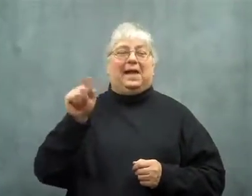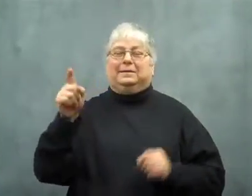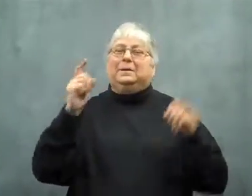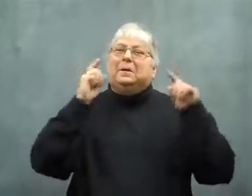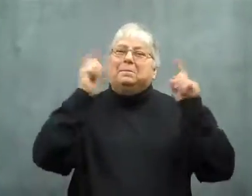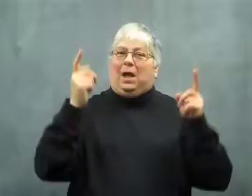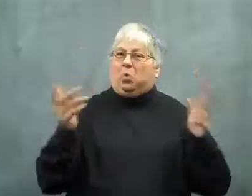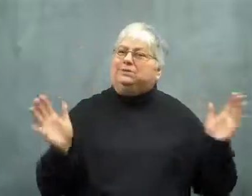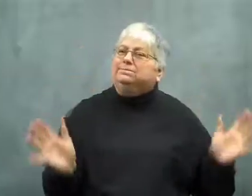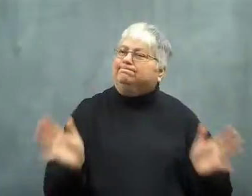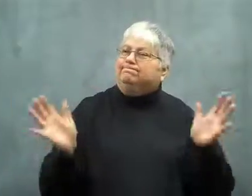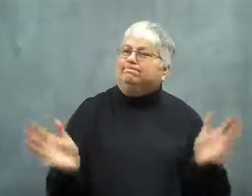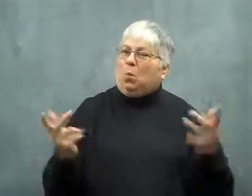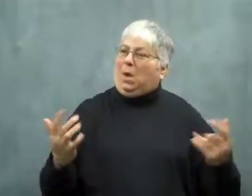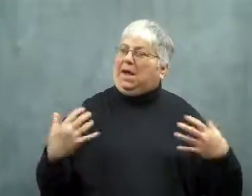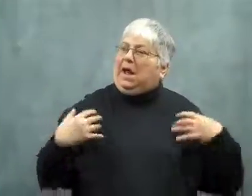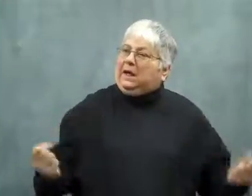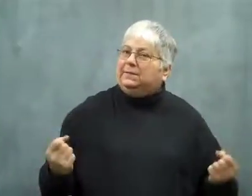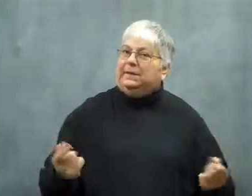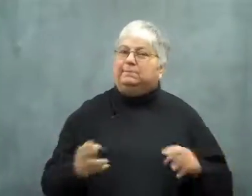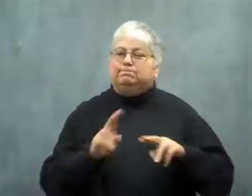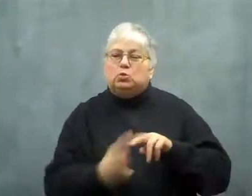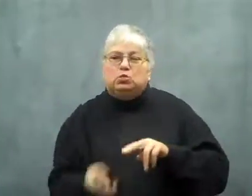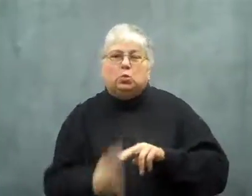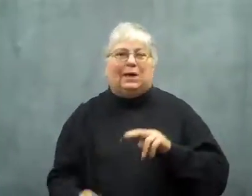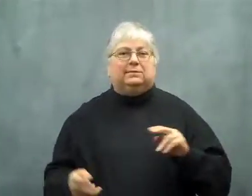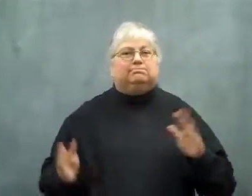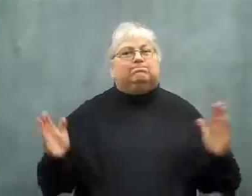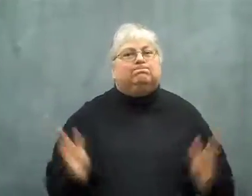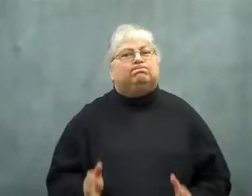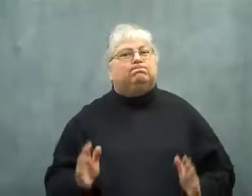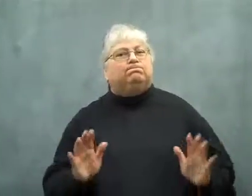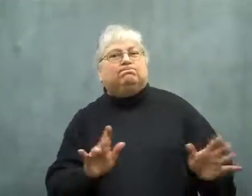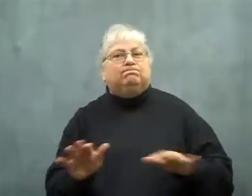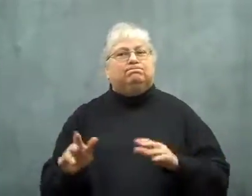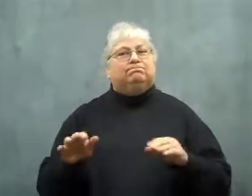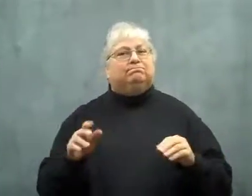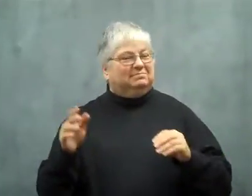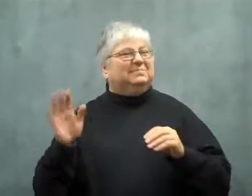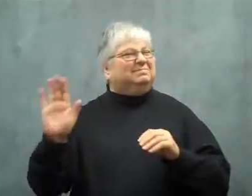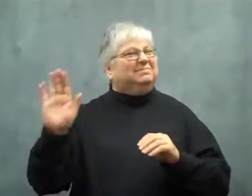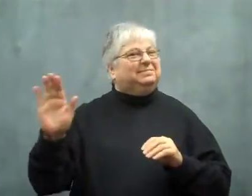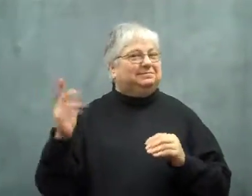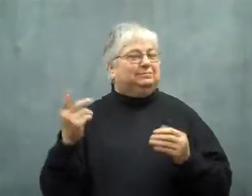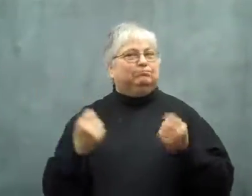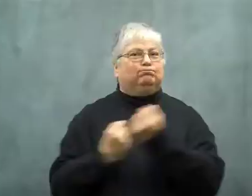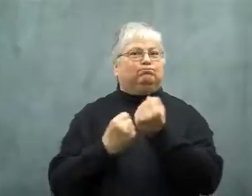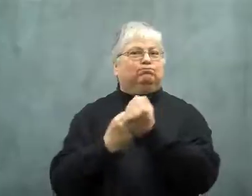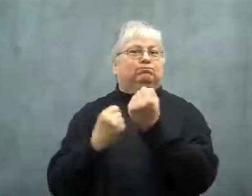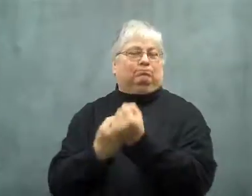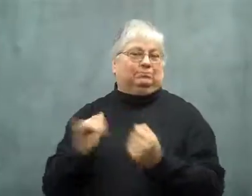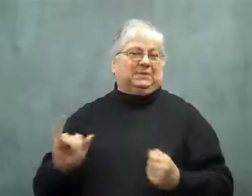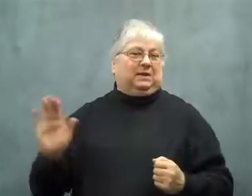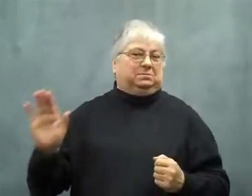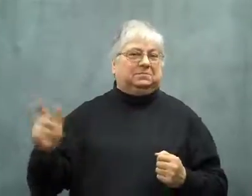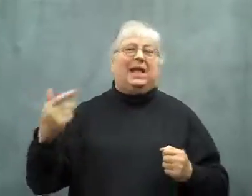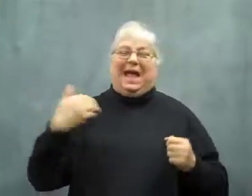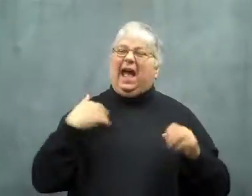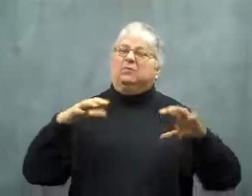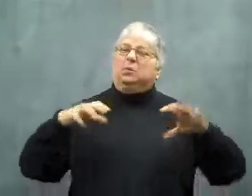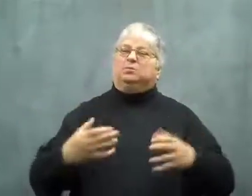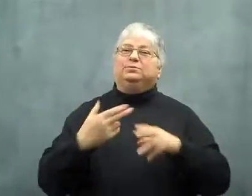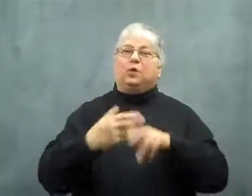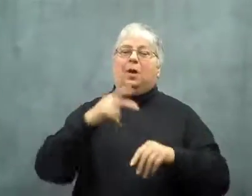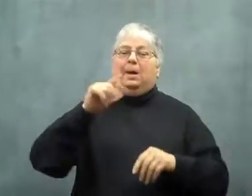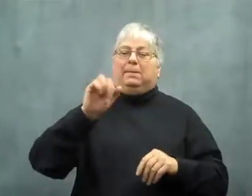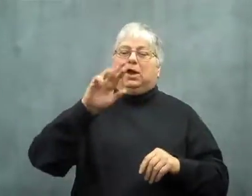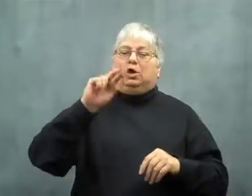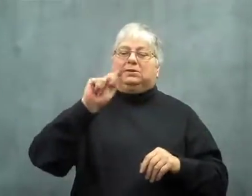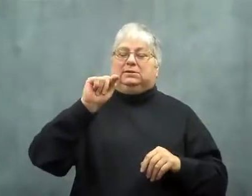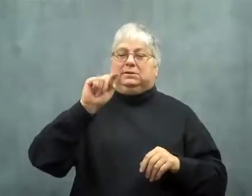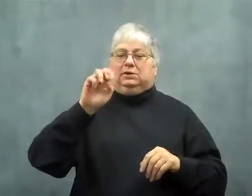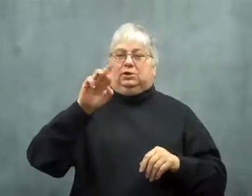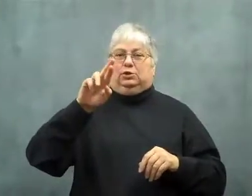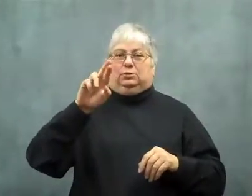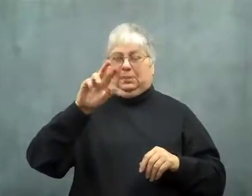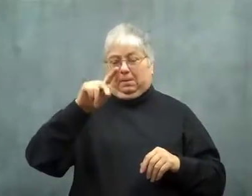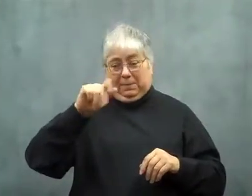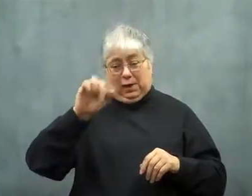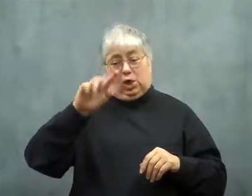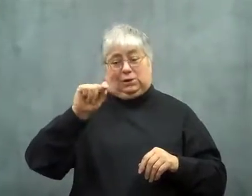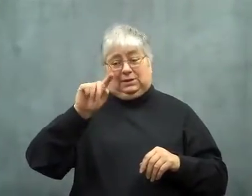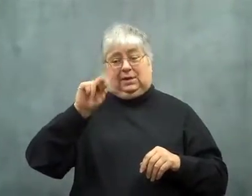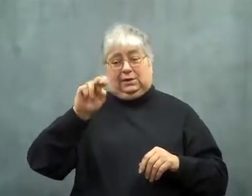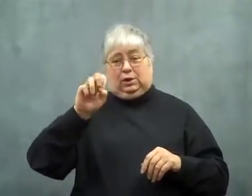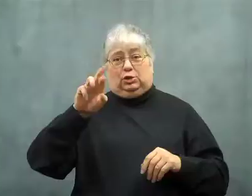is an advocate of healthy living and losing weight.